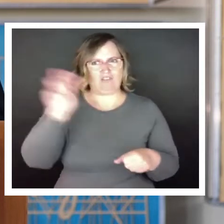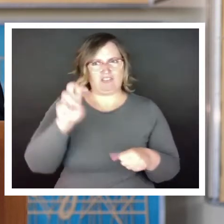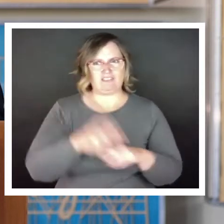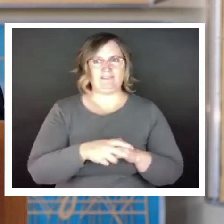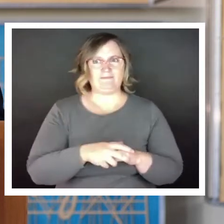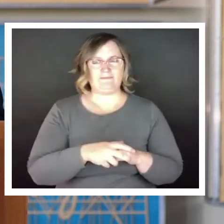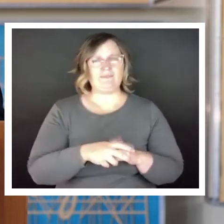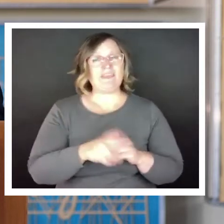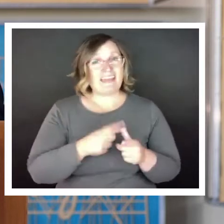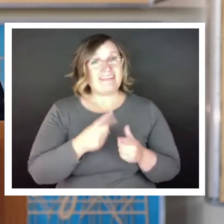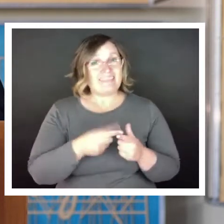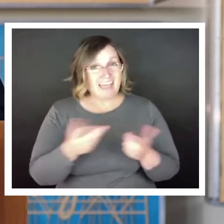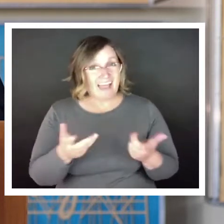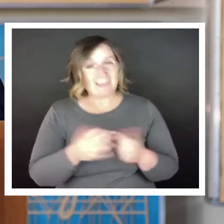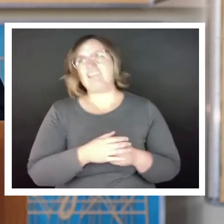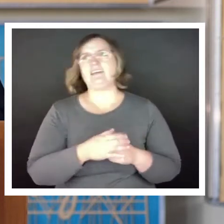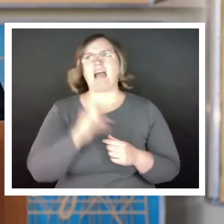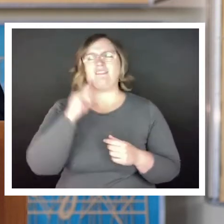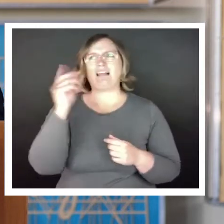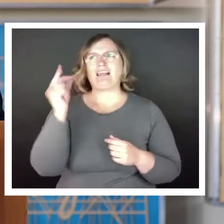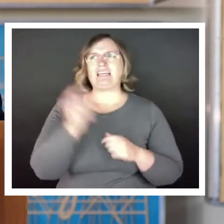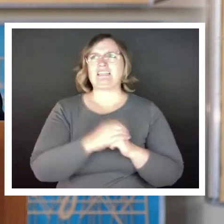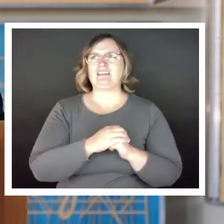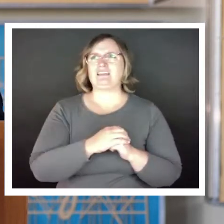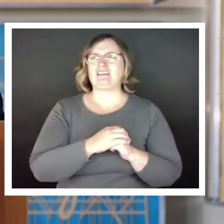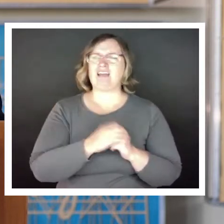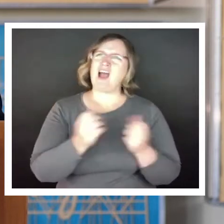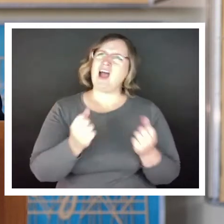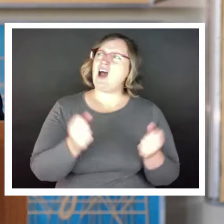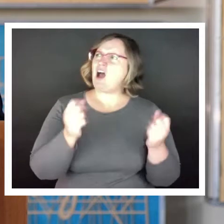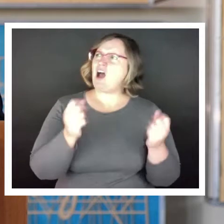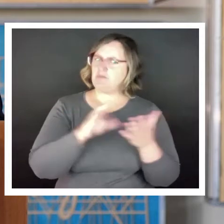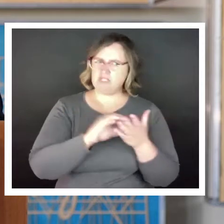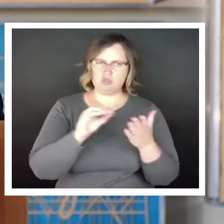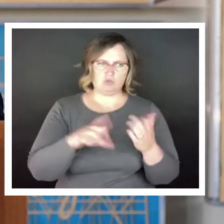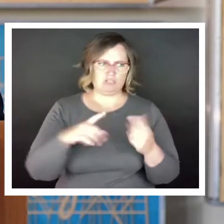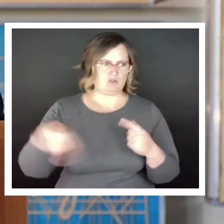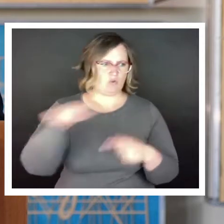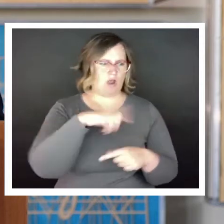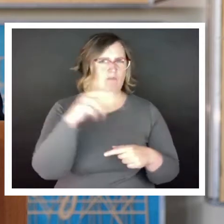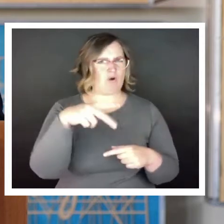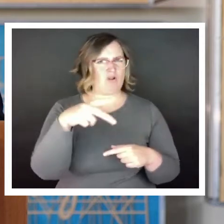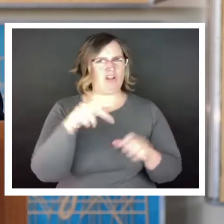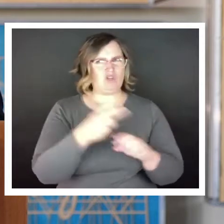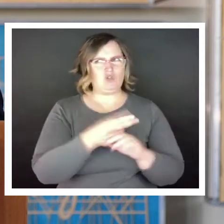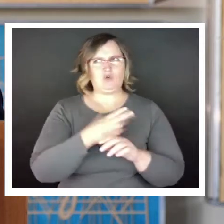And then it kind of clicked, how many students around Portland could use these books?